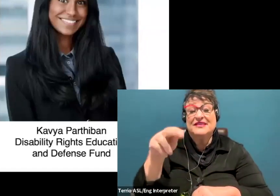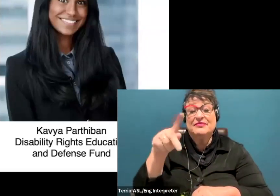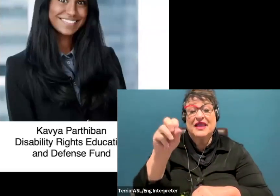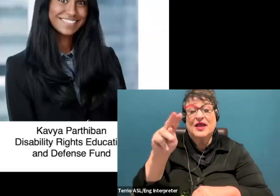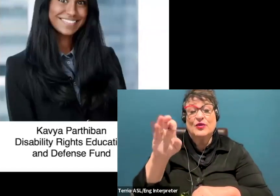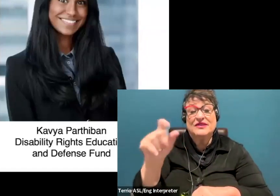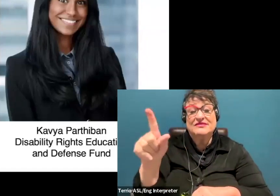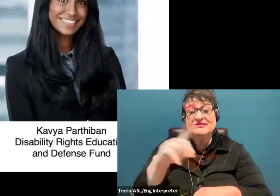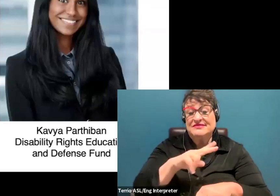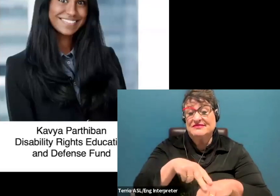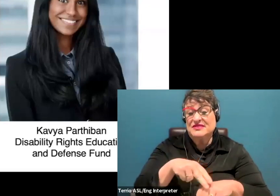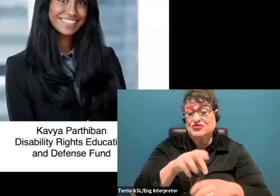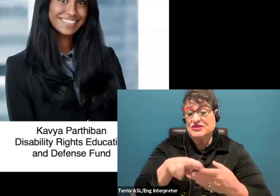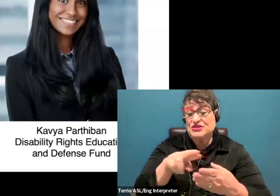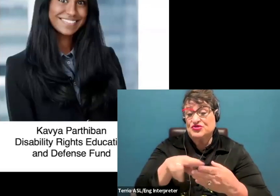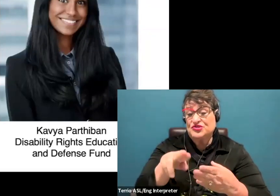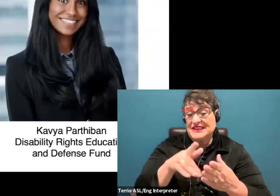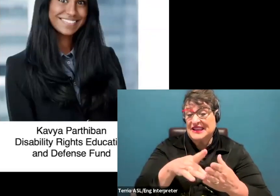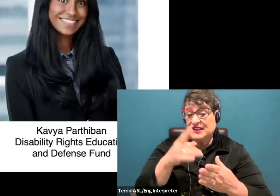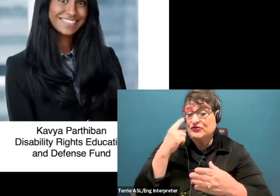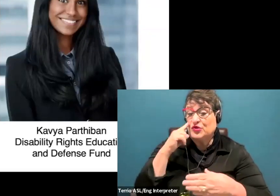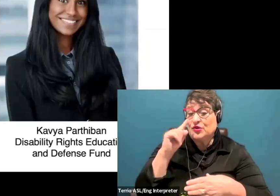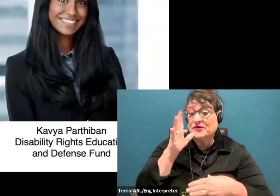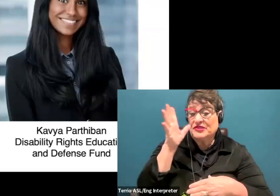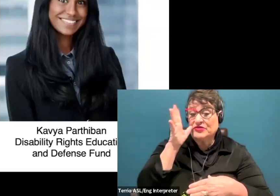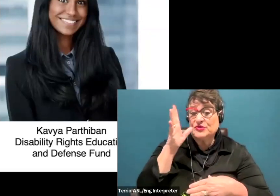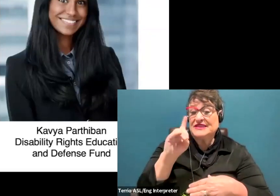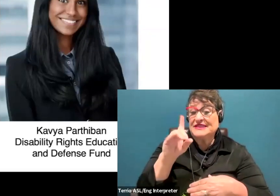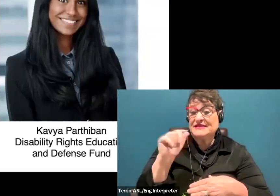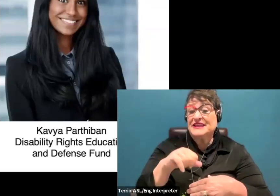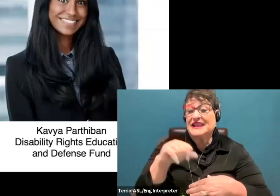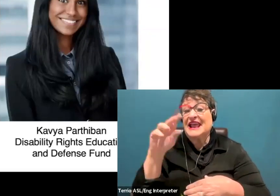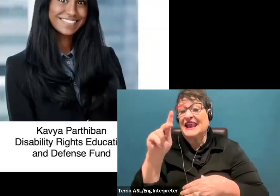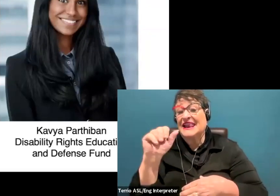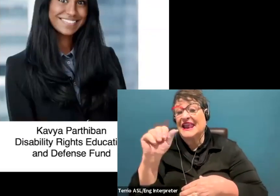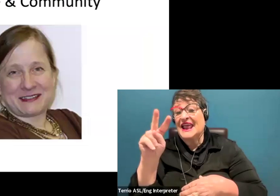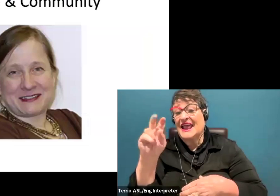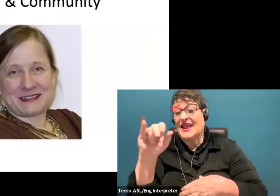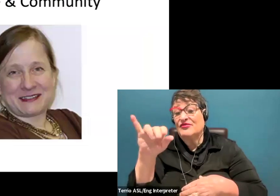and Kavya Parthiban, Disability Rights Education Fund.